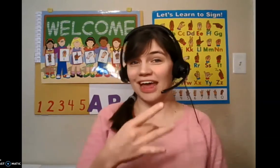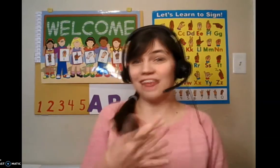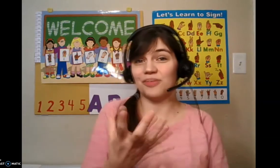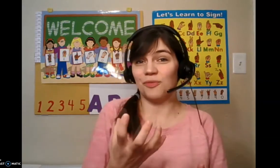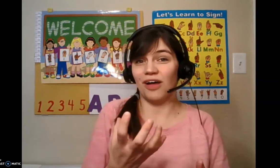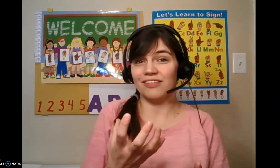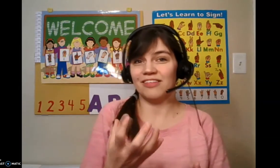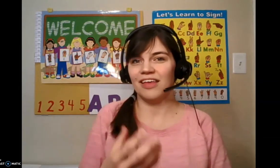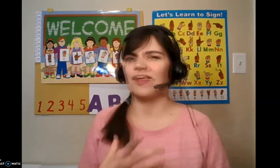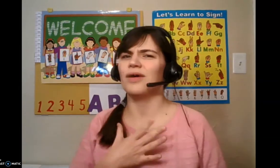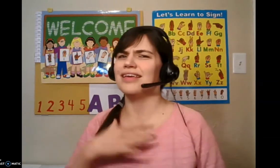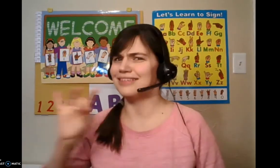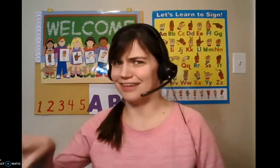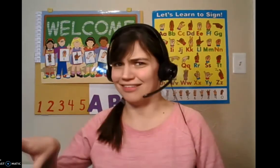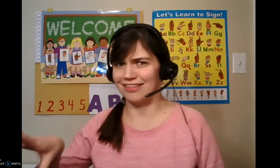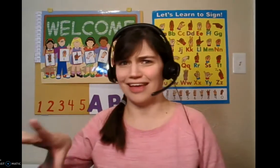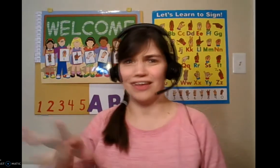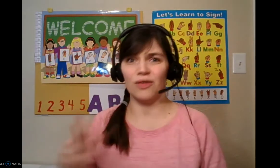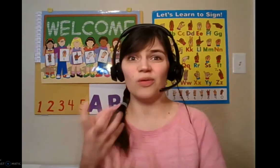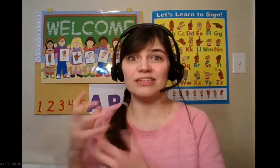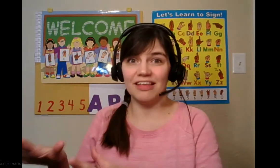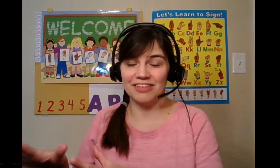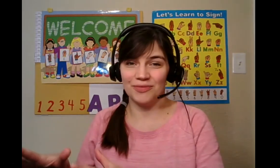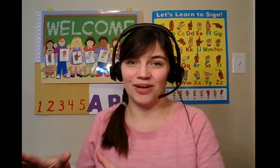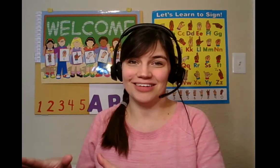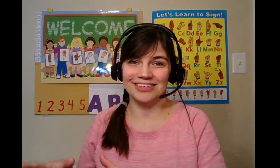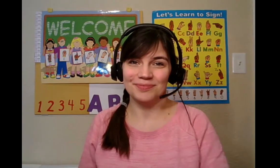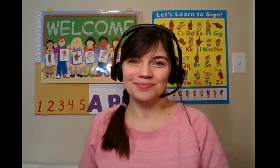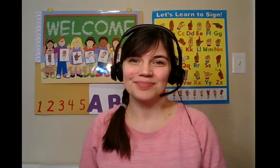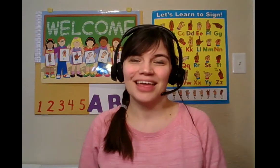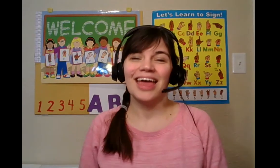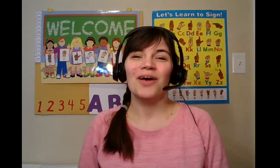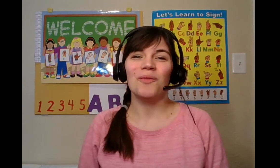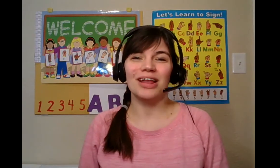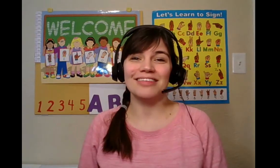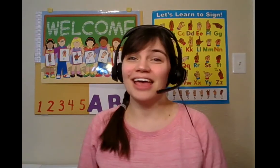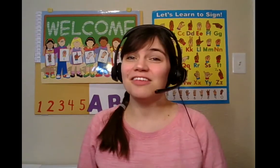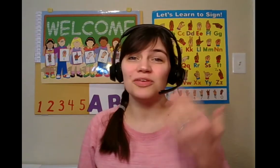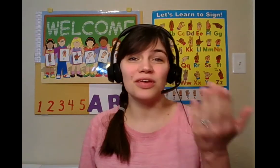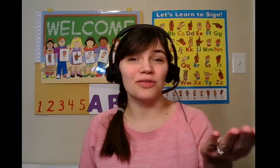likes or wants and what he doesn't like or doesn't want. What he likes you can